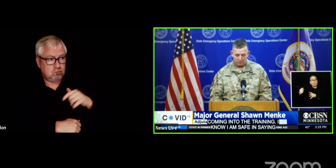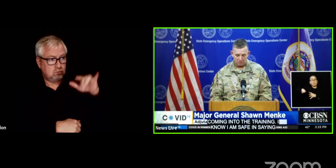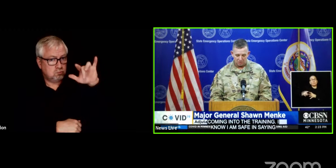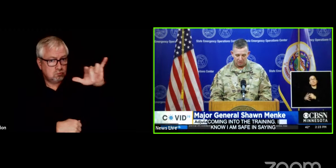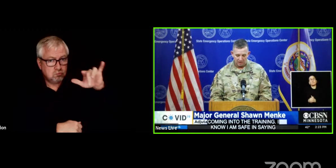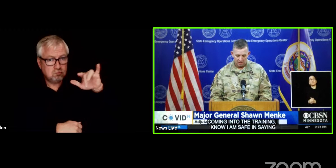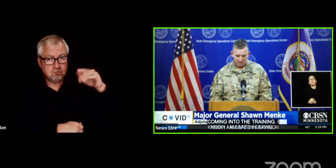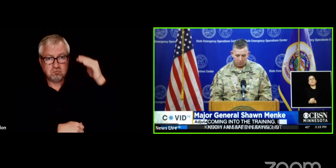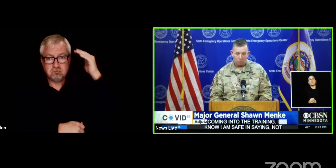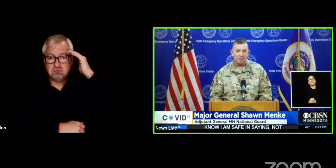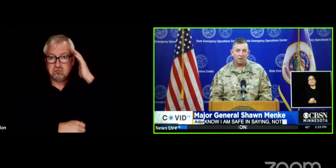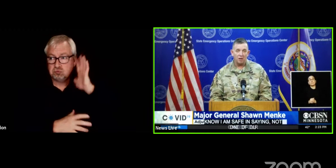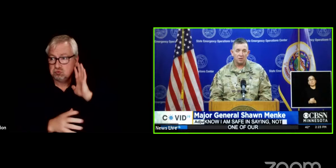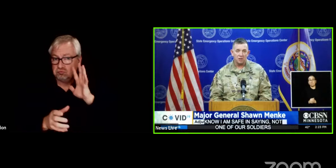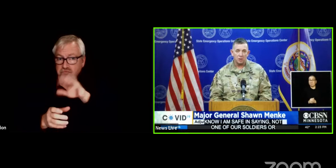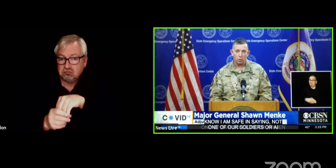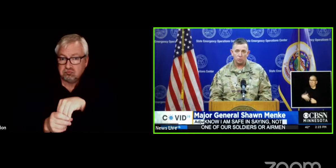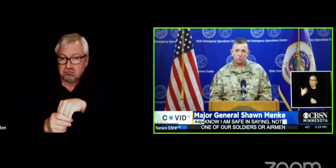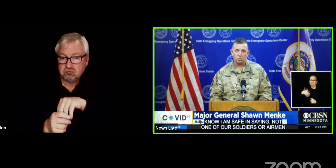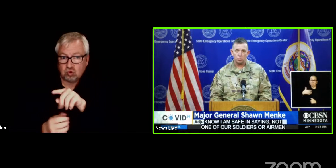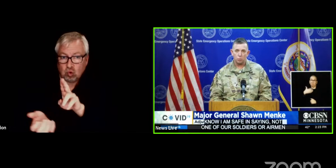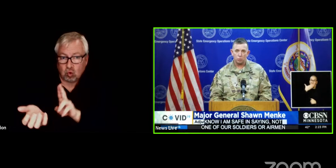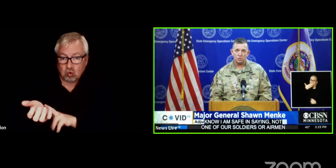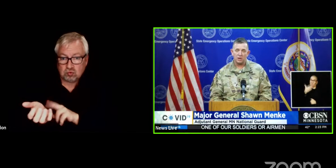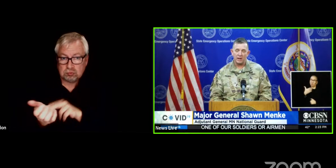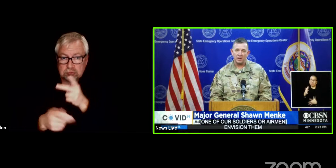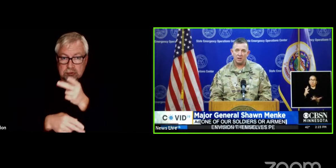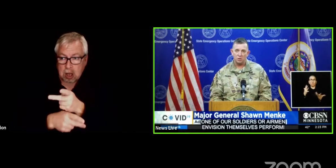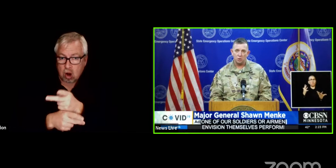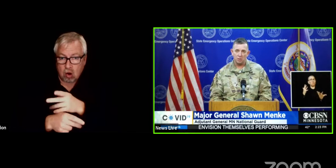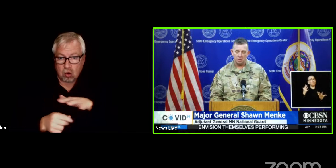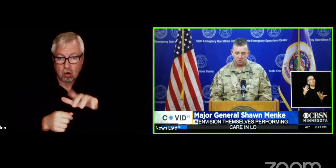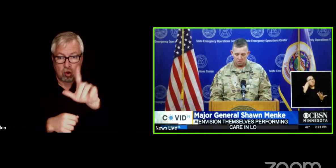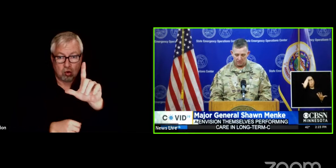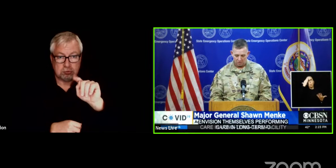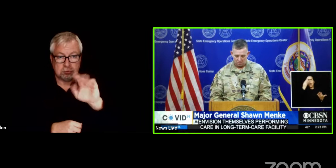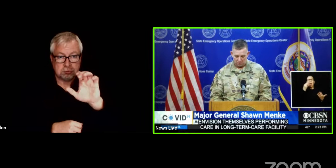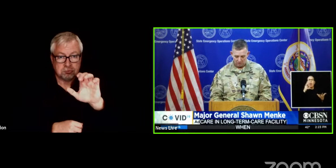FACILITY WHEN THEY VOLUNTARILY ROSE THEIR HAND AND IAN JOINED THE MINNESOTA NATIONAL GUARD.